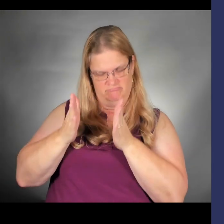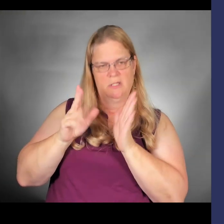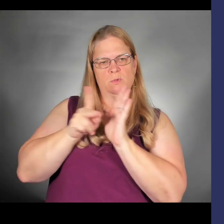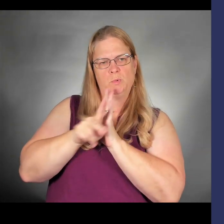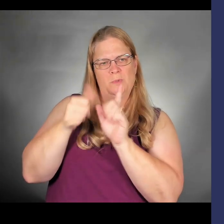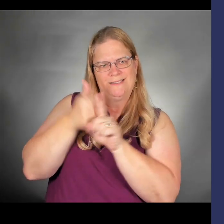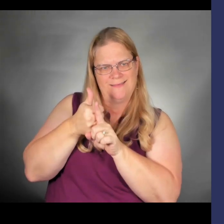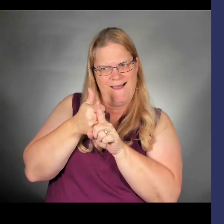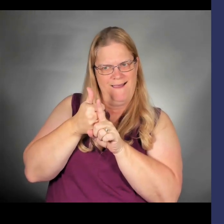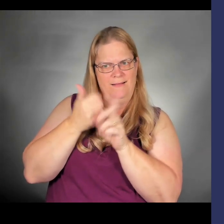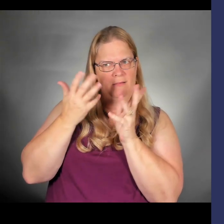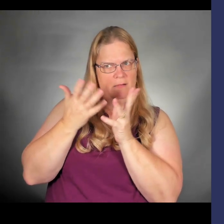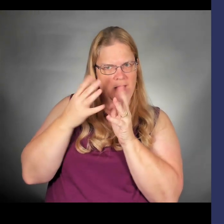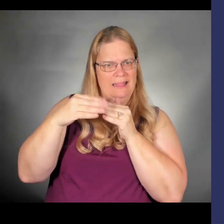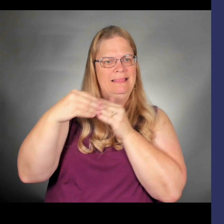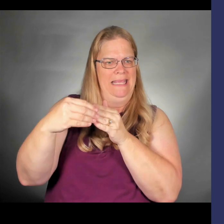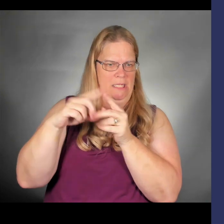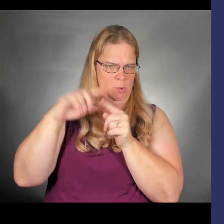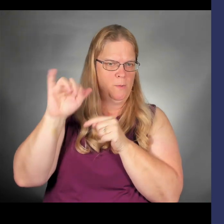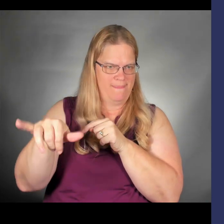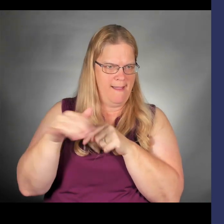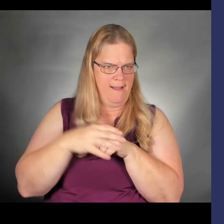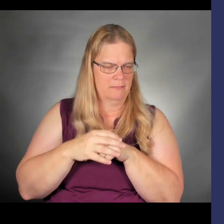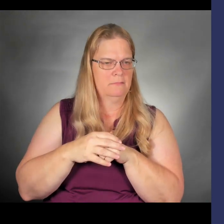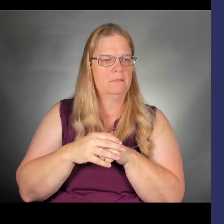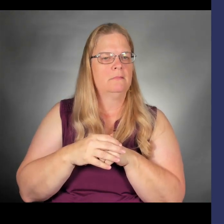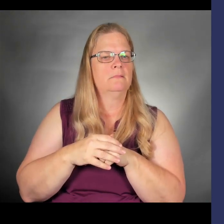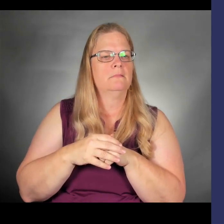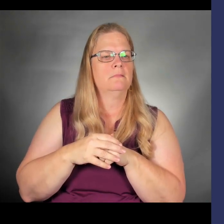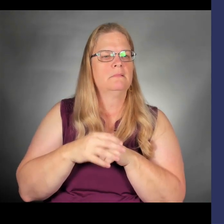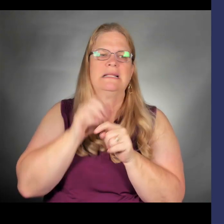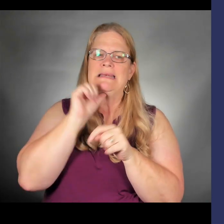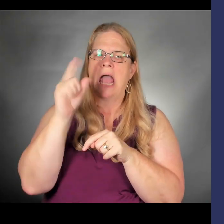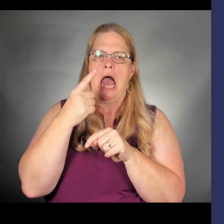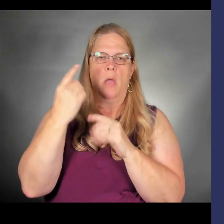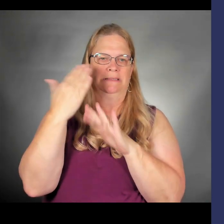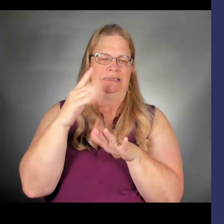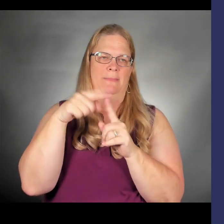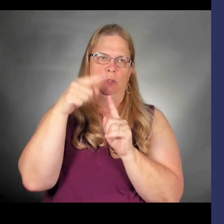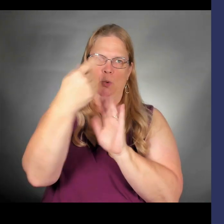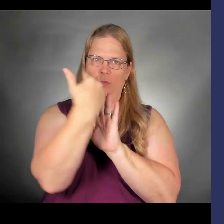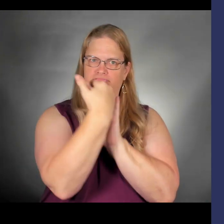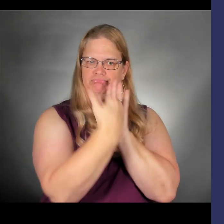Warning signs are more focused, related to specifically suicide and what can lead to it.